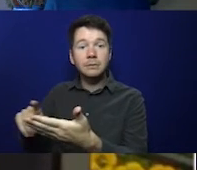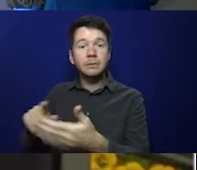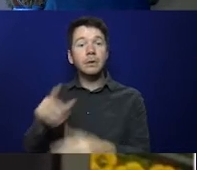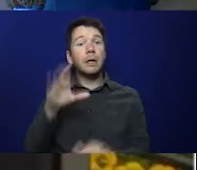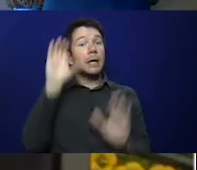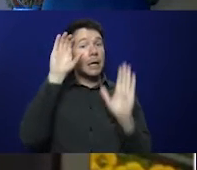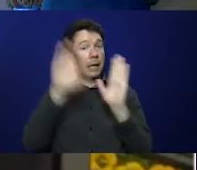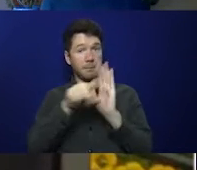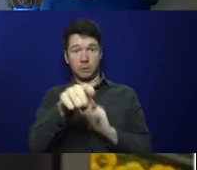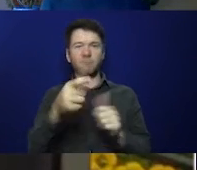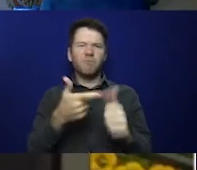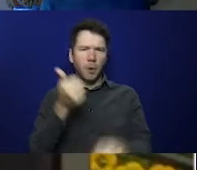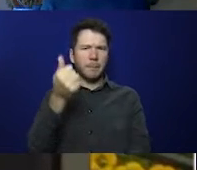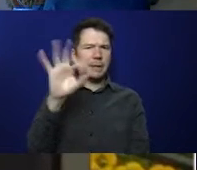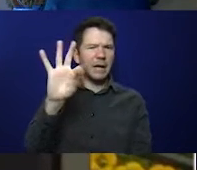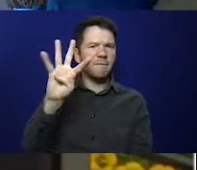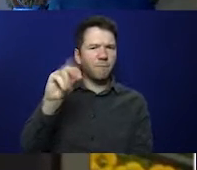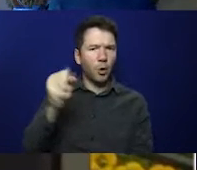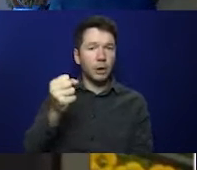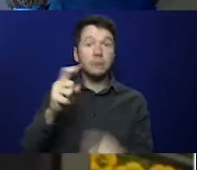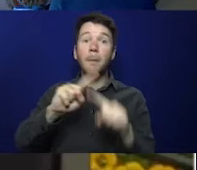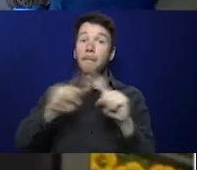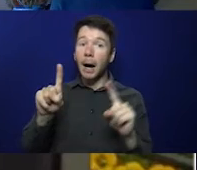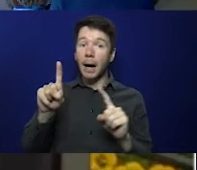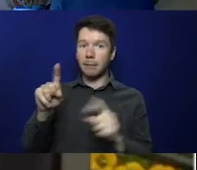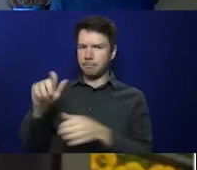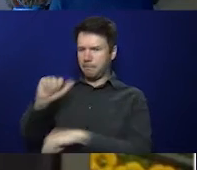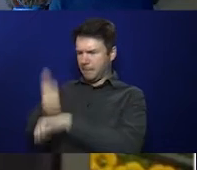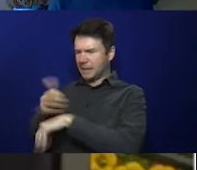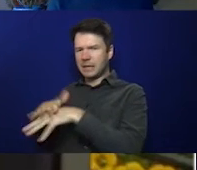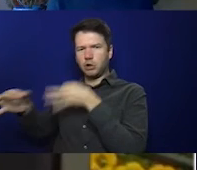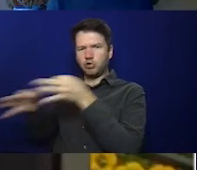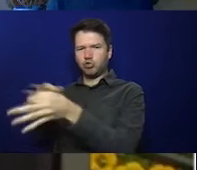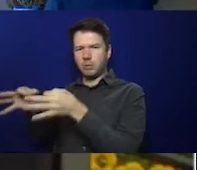This image is from the 1940s but based on descriptions from the time period, would have